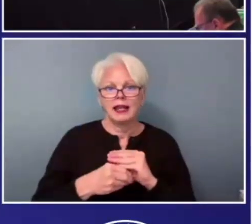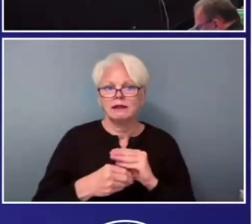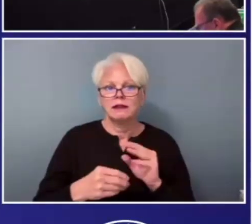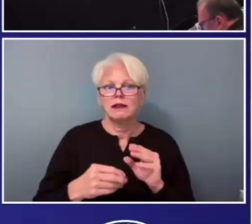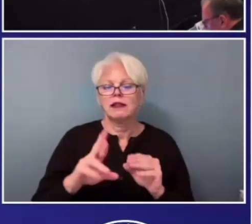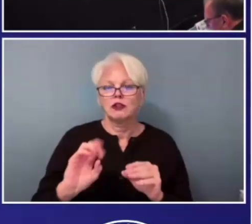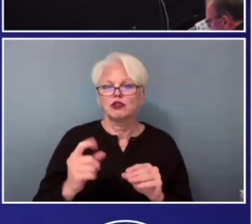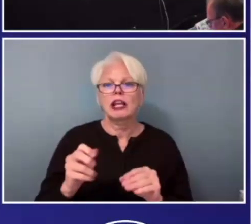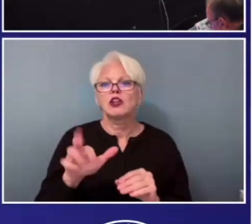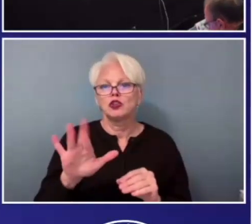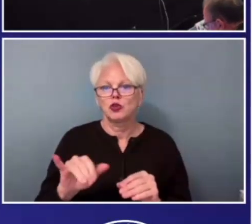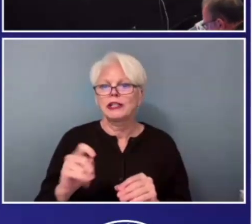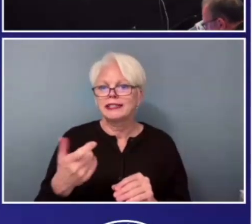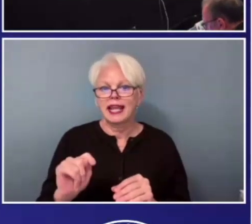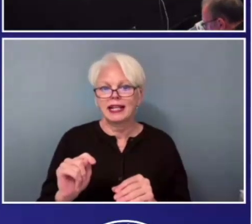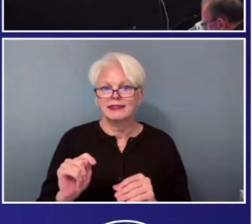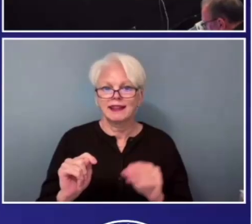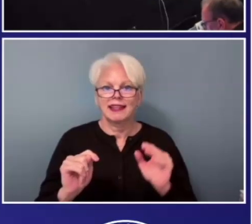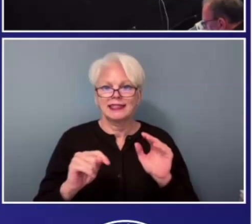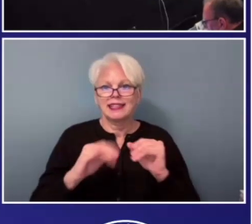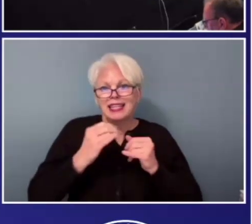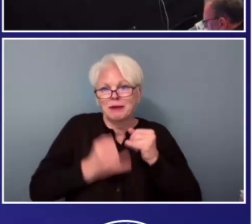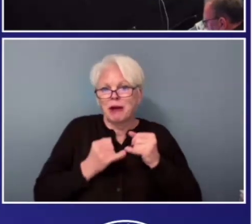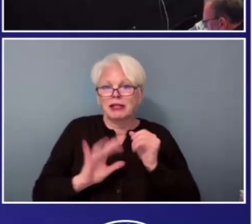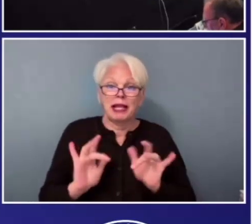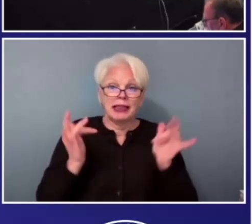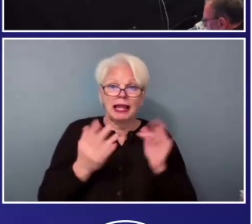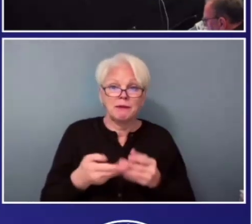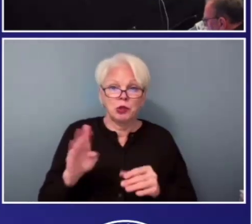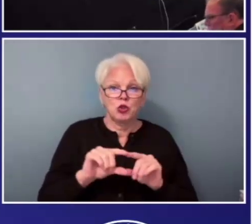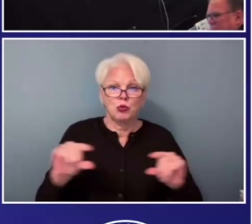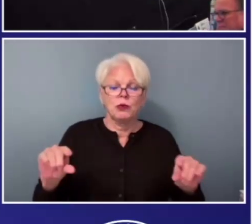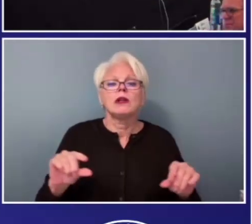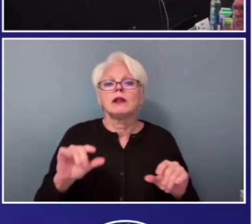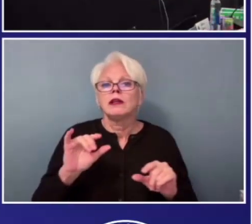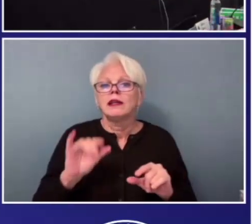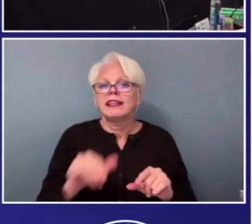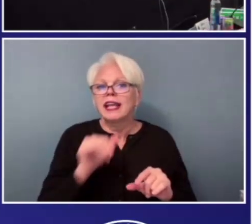text that is below in light blue. This provision will -- does not apply to the Public Service Loan